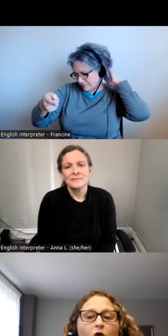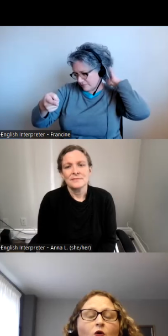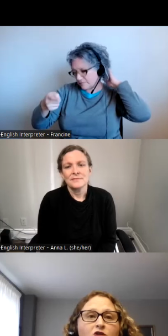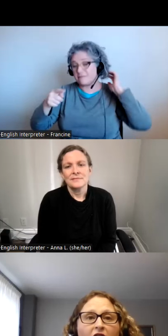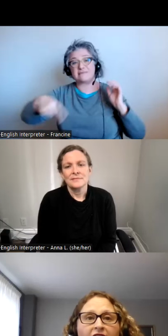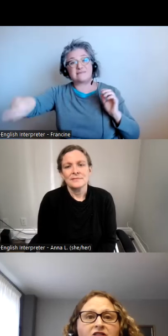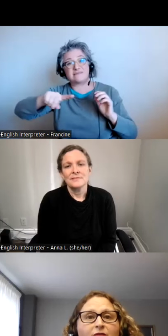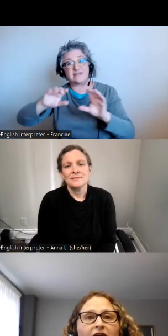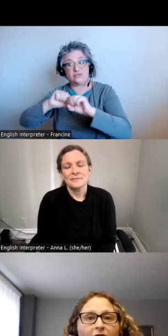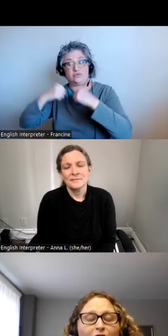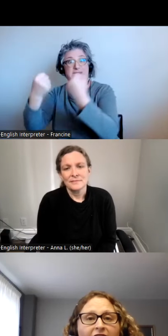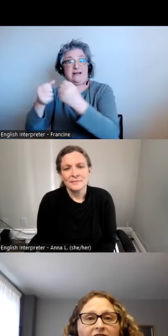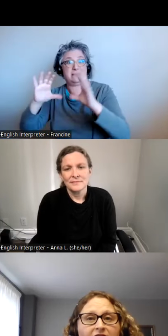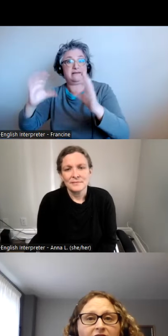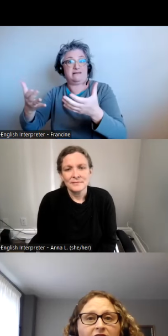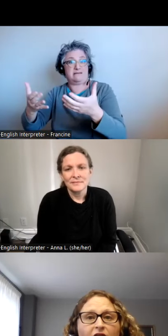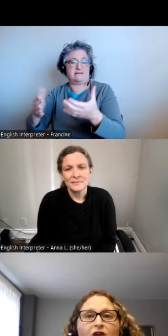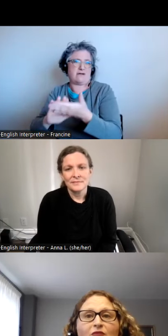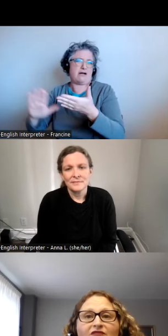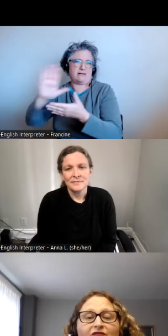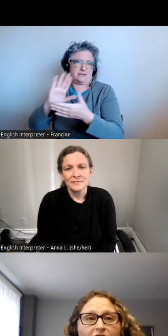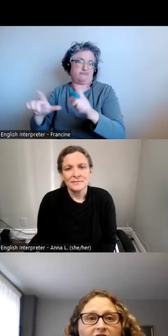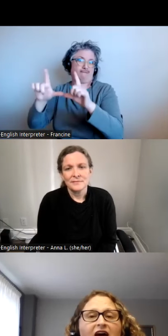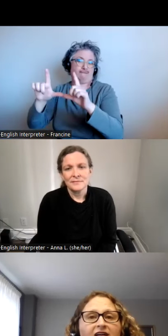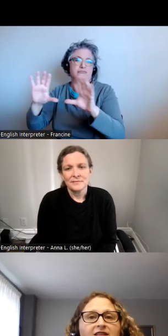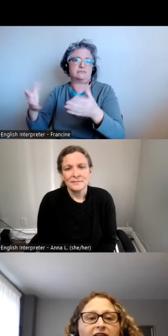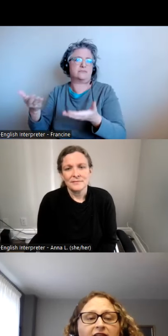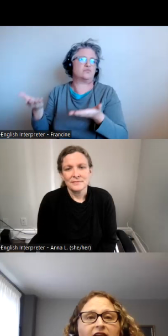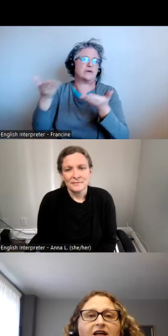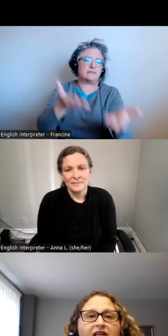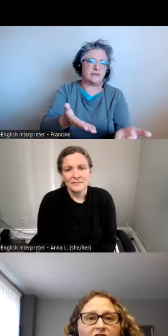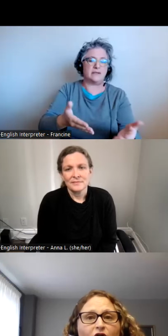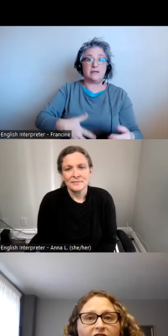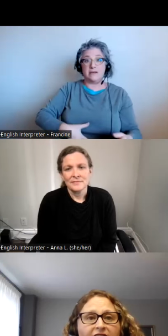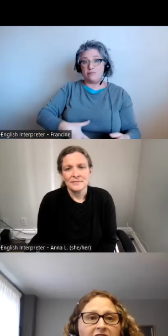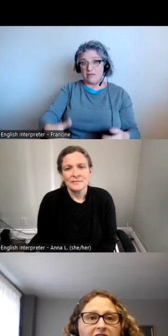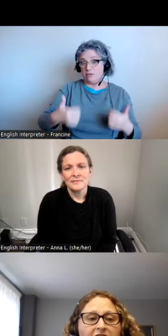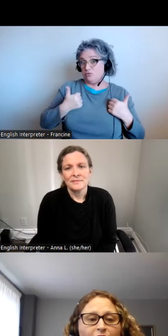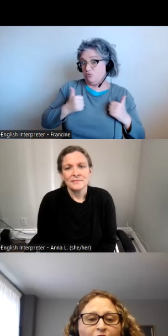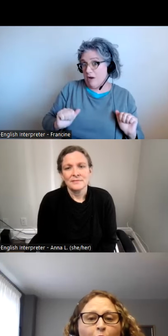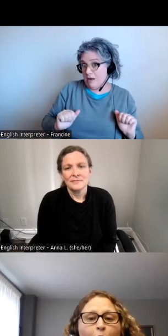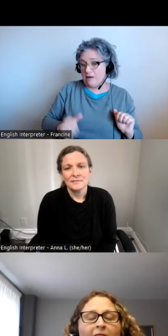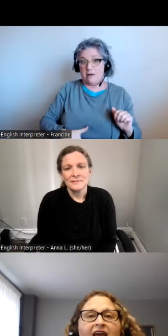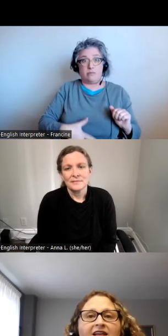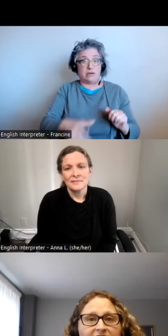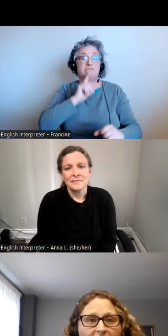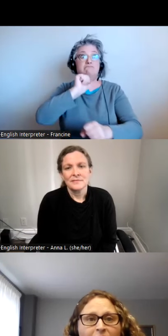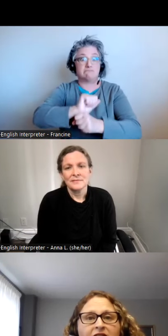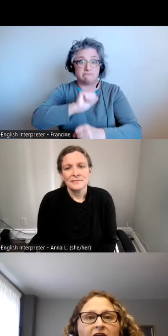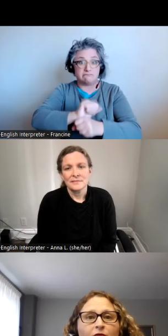Canada recommend all individuals who are pregnant or trying to